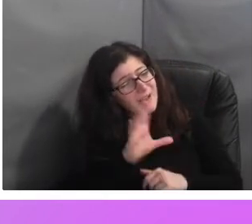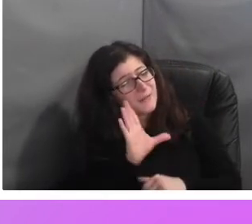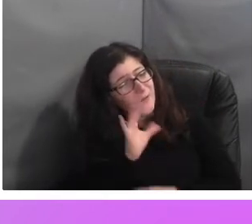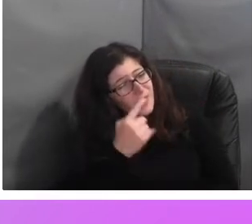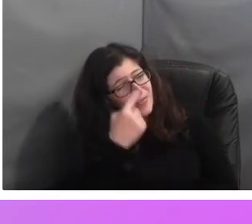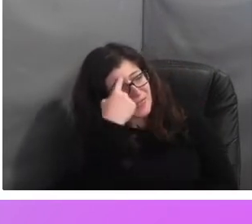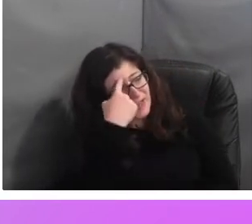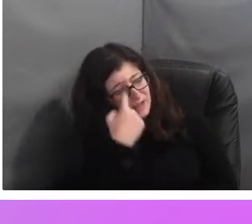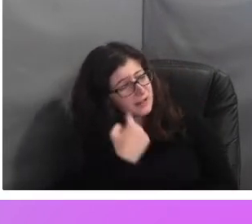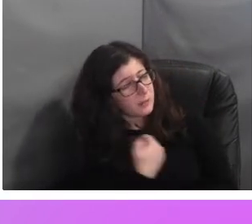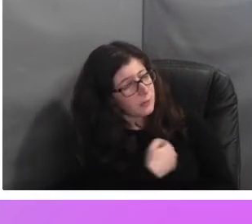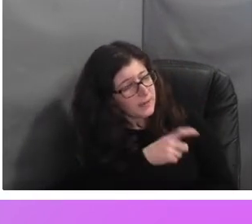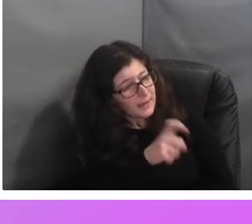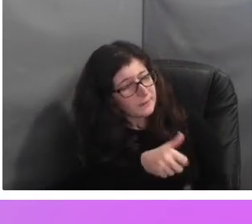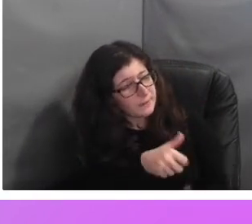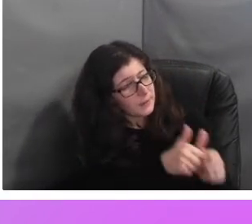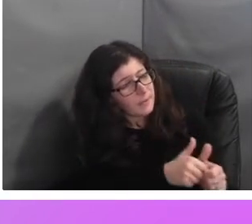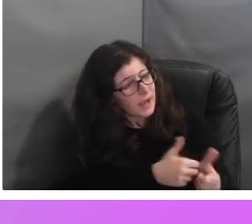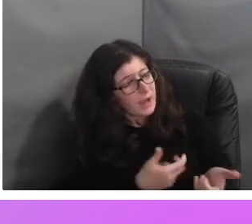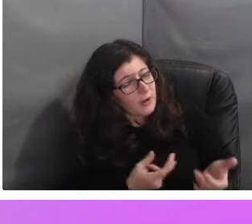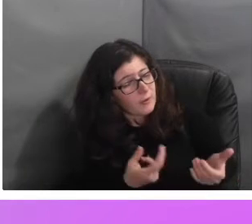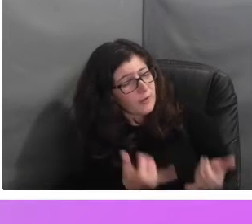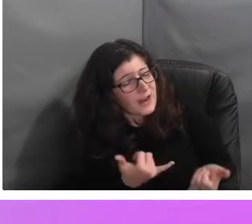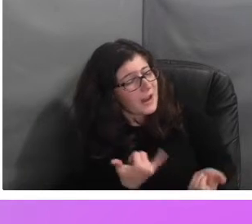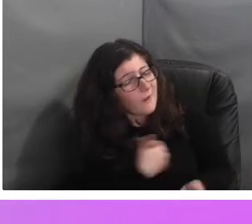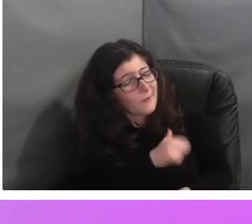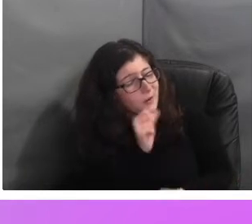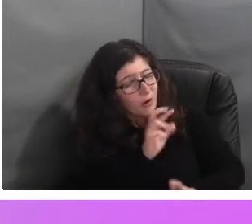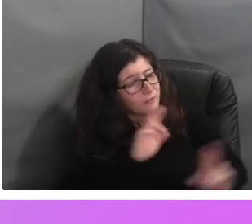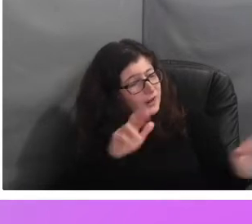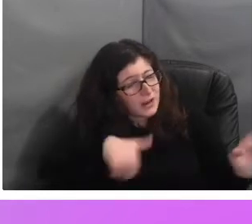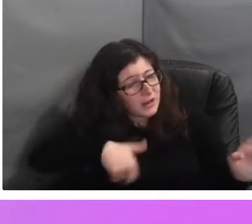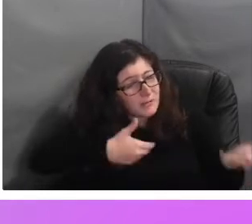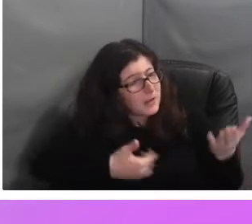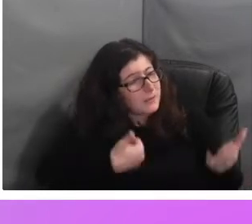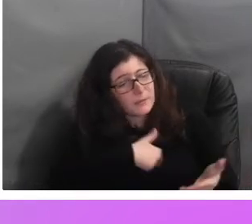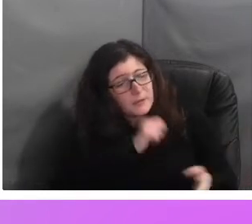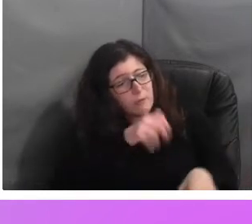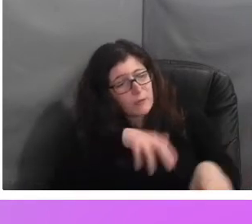we have to comply with it right now and we're not ready, so maybe we won't adopt a policy",